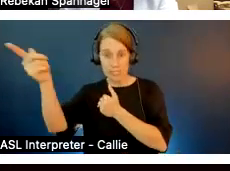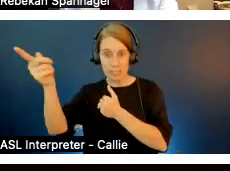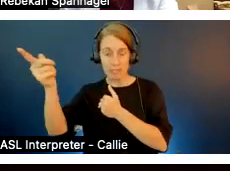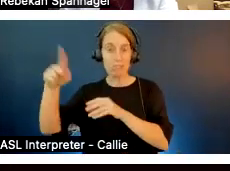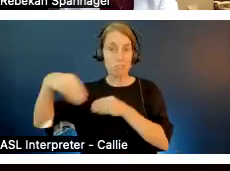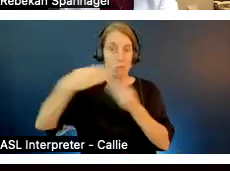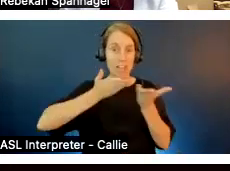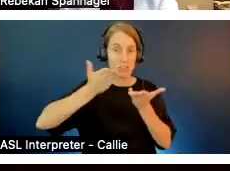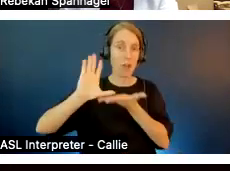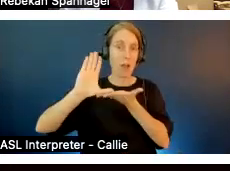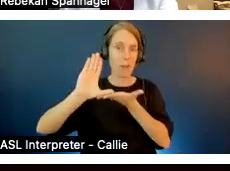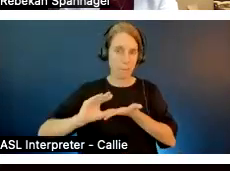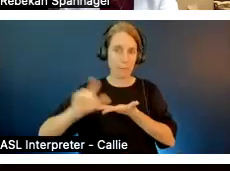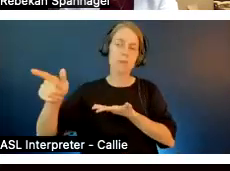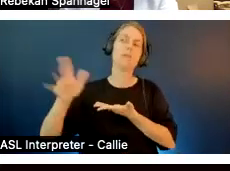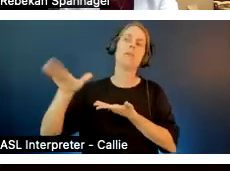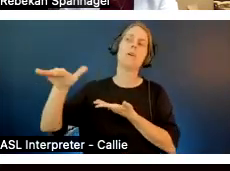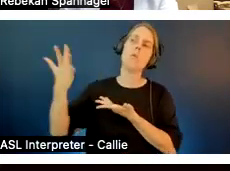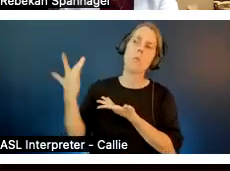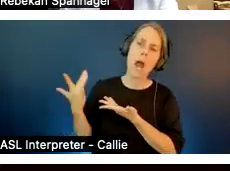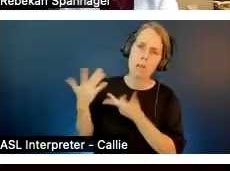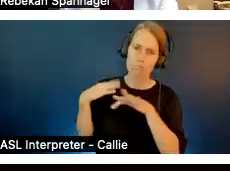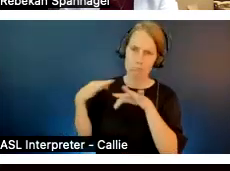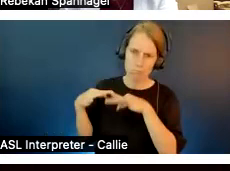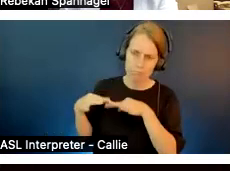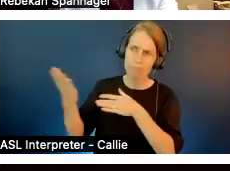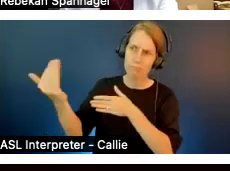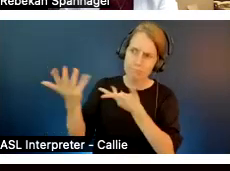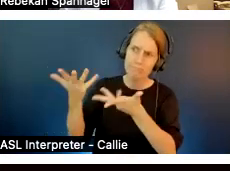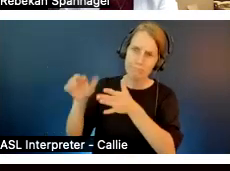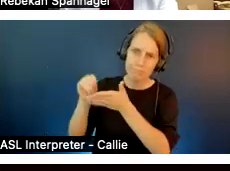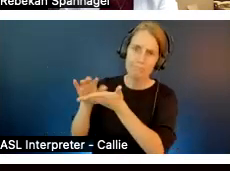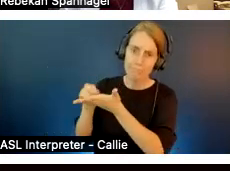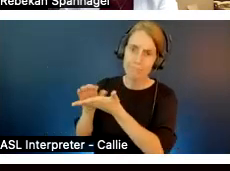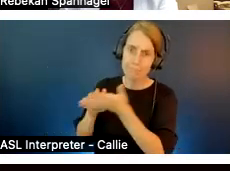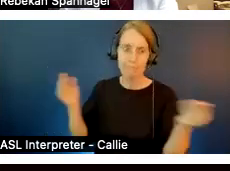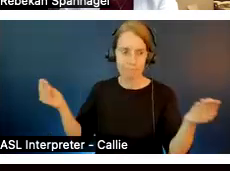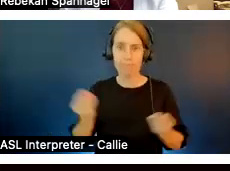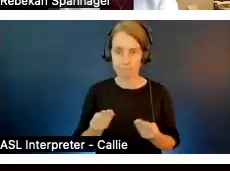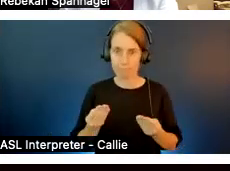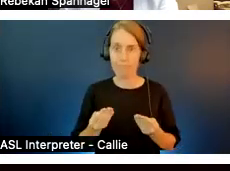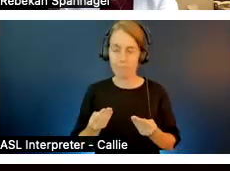now another important thing to know in an appeal process is you are entitled to get the file from